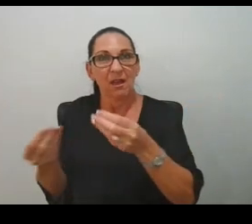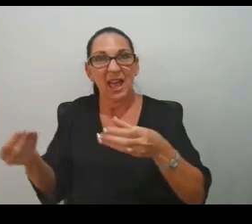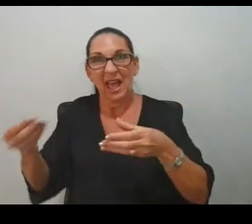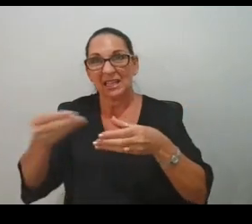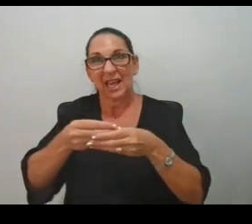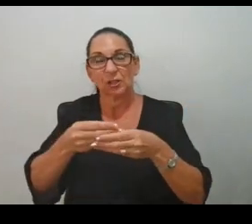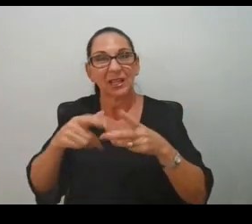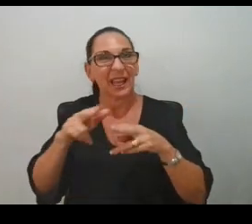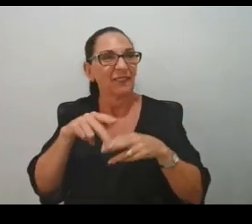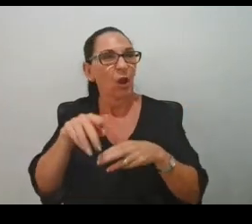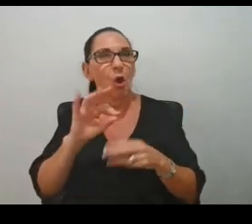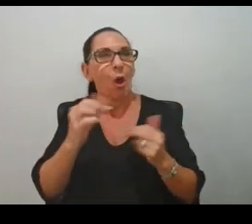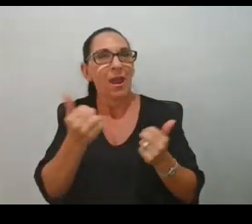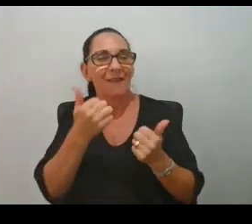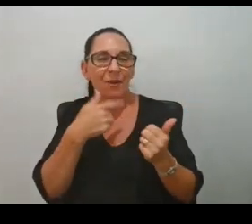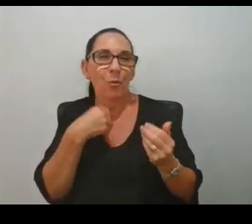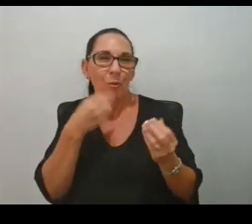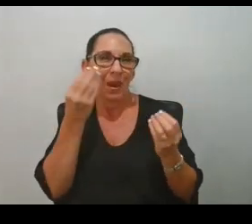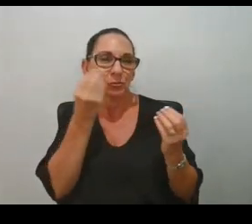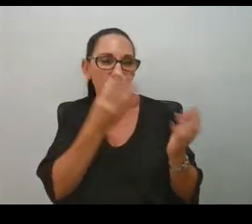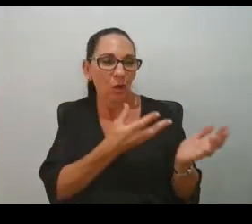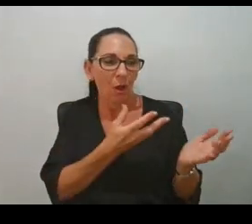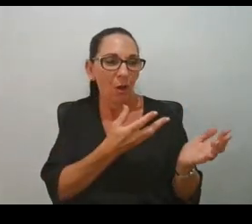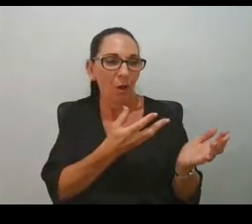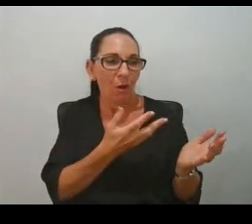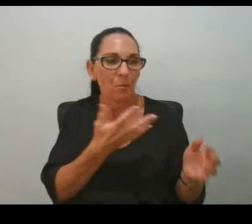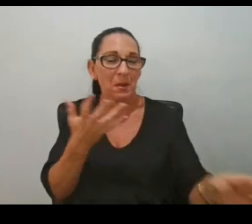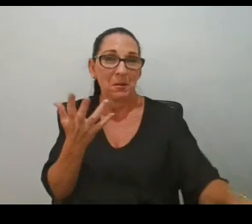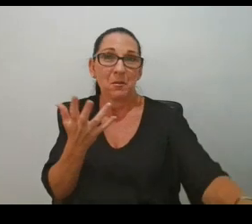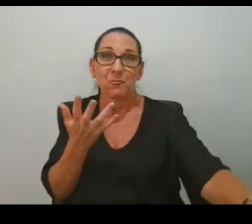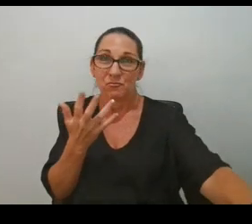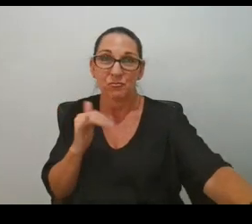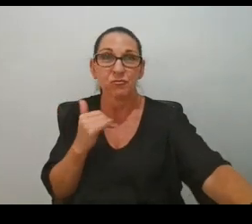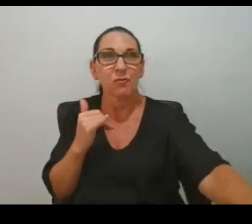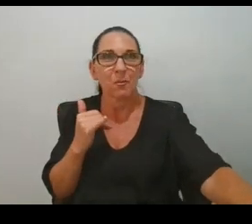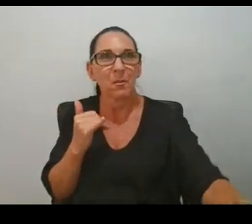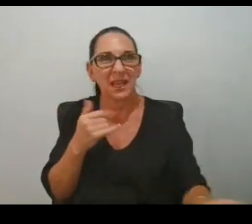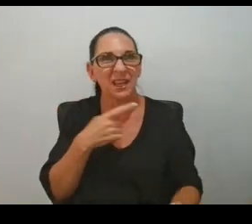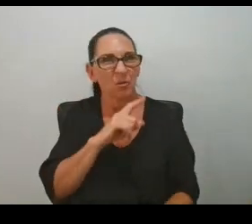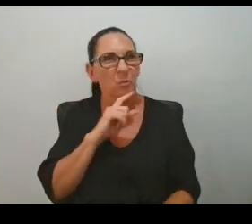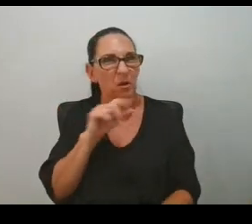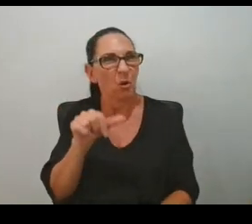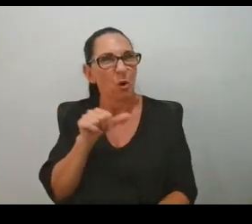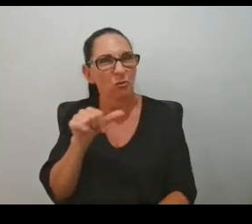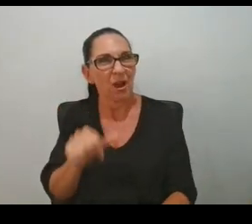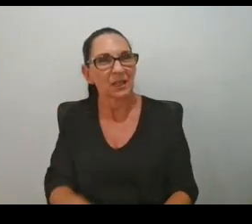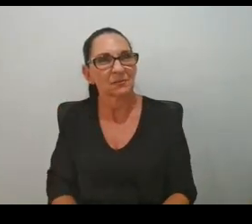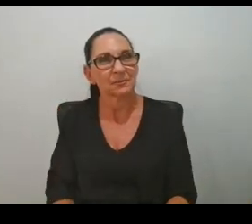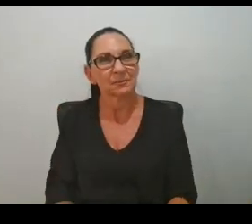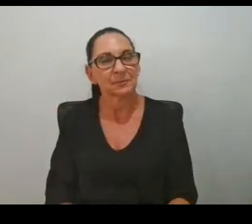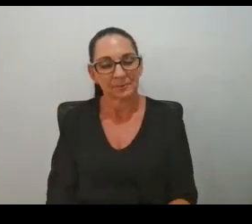we'll let you know but that's probably likely to be good enough yeah and if if that's all you